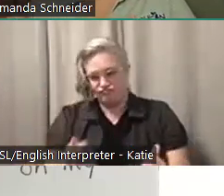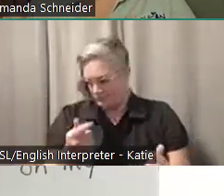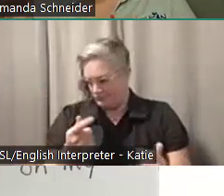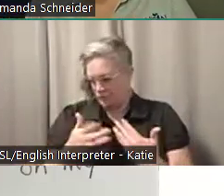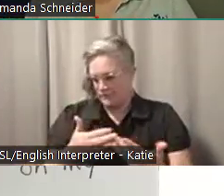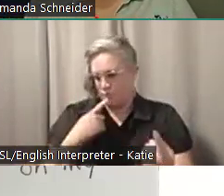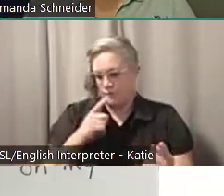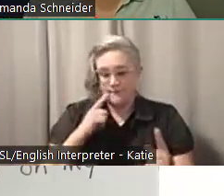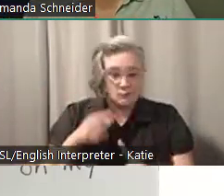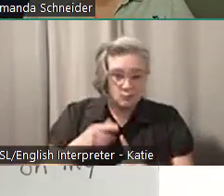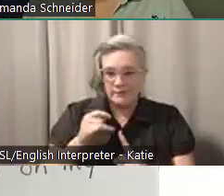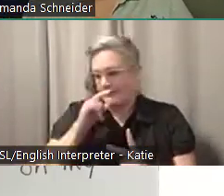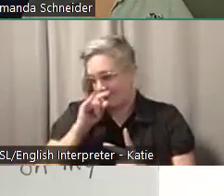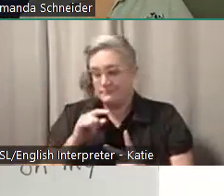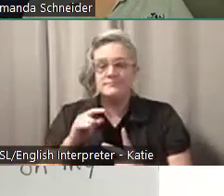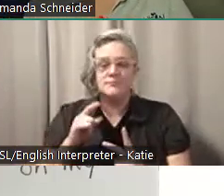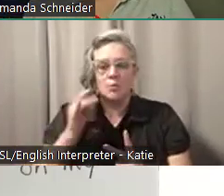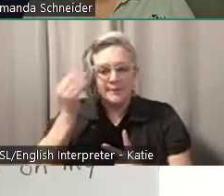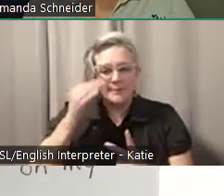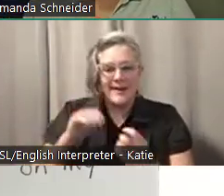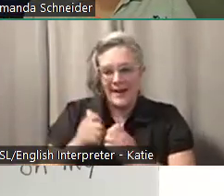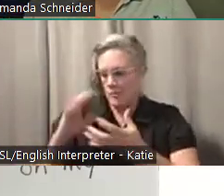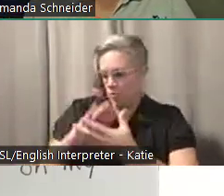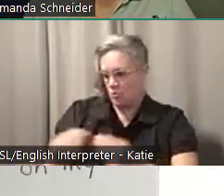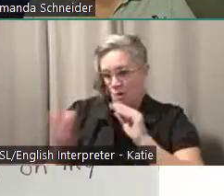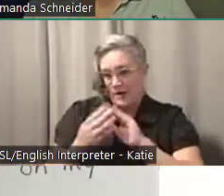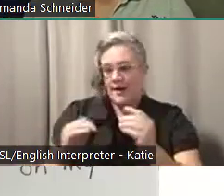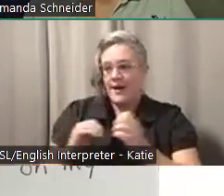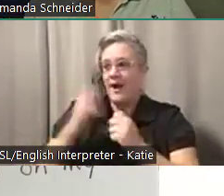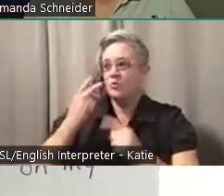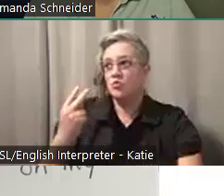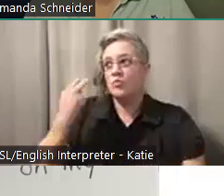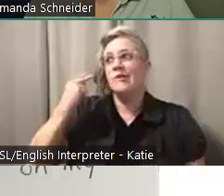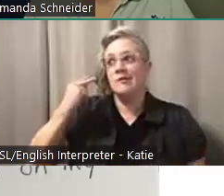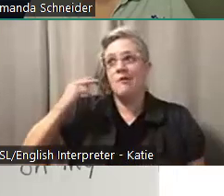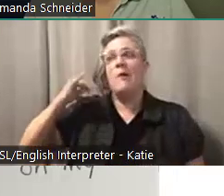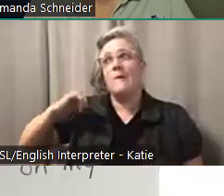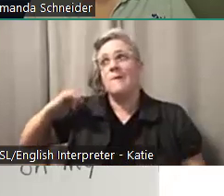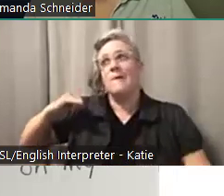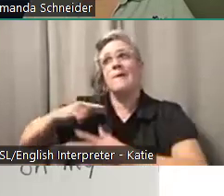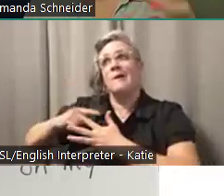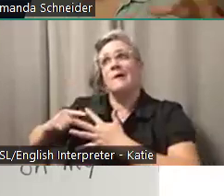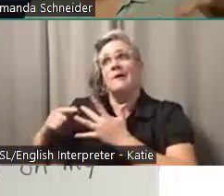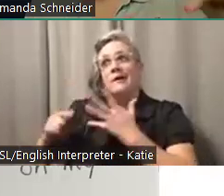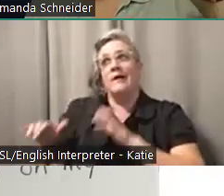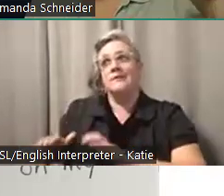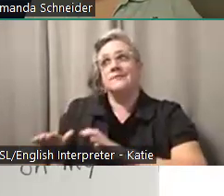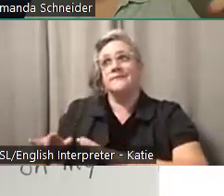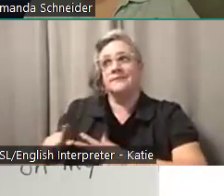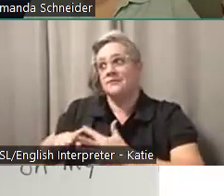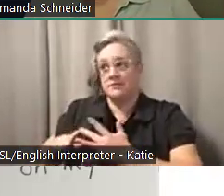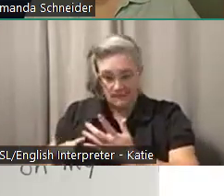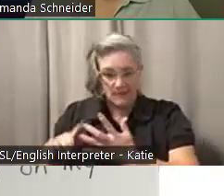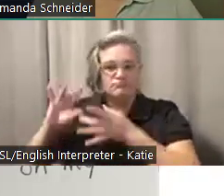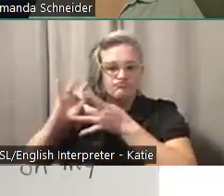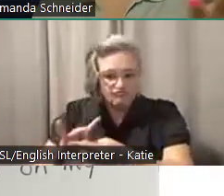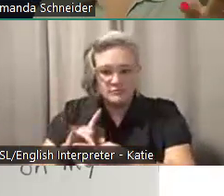Um, talk about storytelling, about recall of the different activities, and just a way to connect that real world